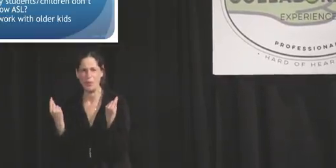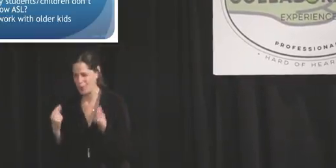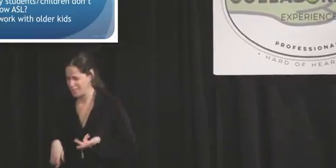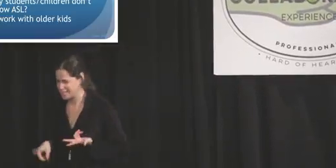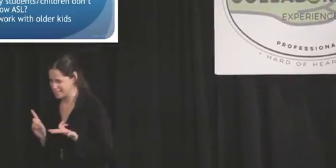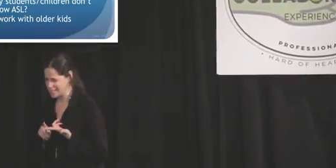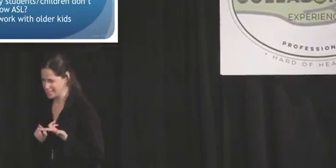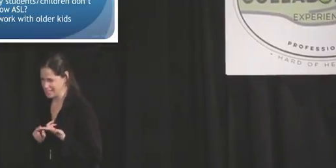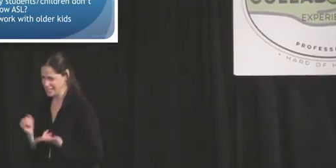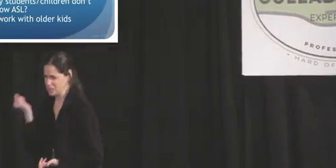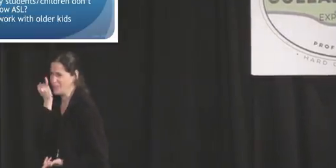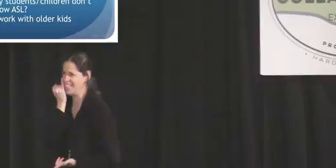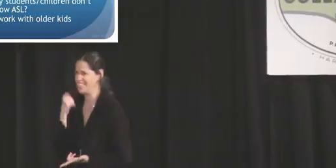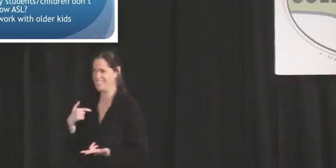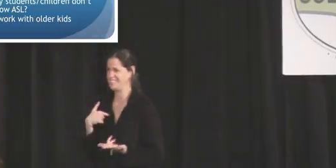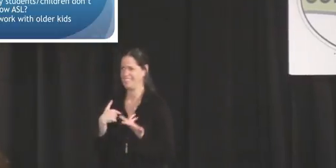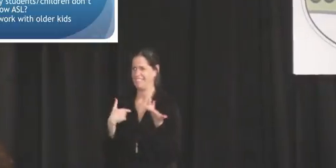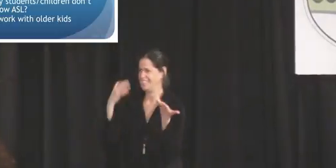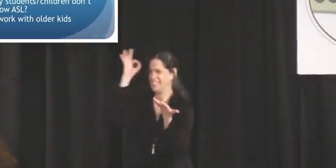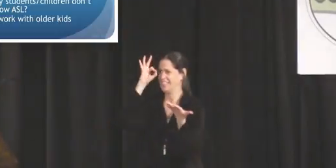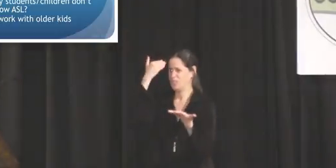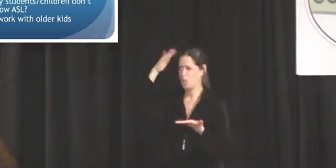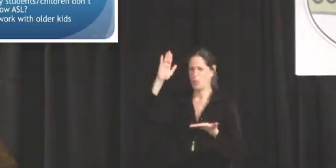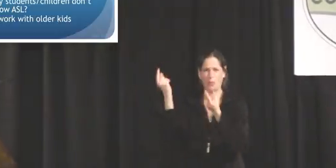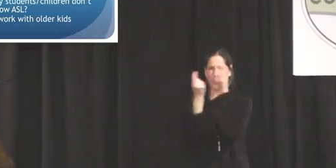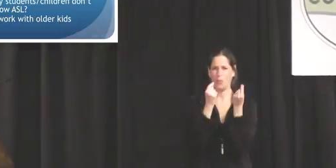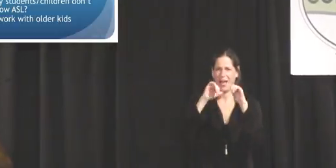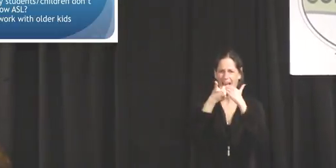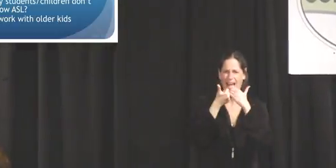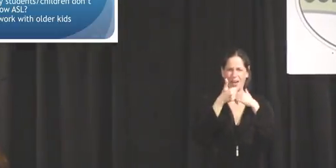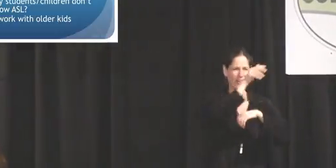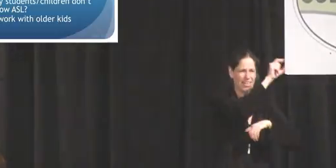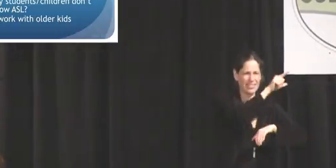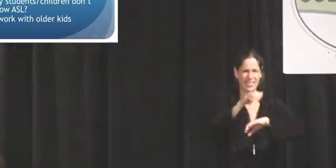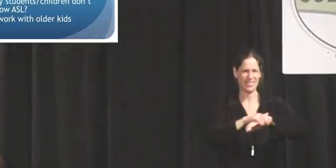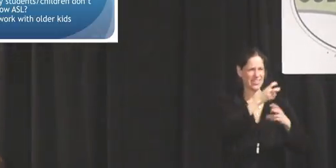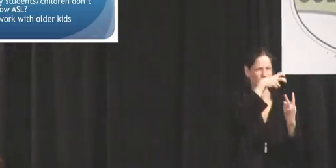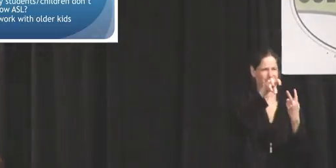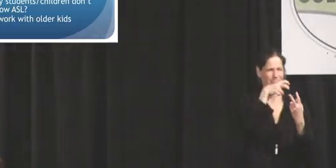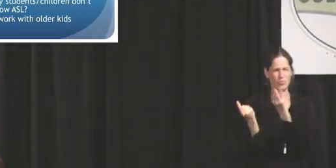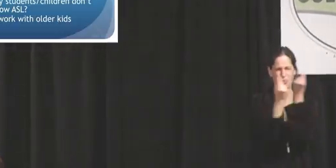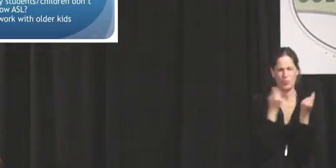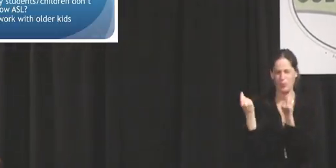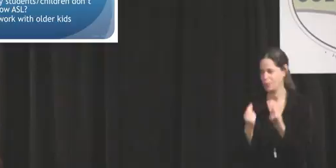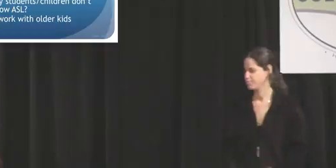“What if I have no-o-o-o idea how to manage these bilingual strategies?”